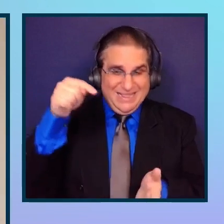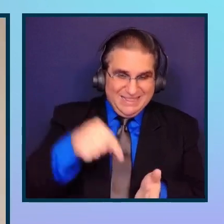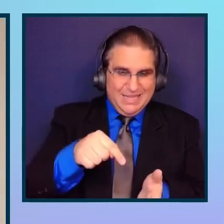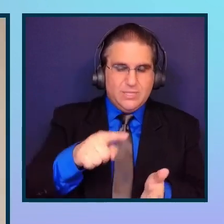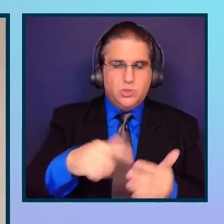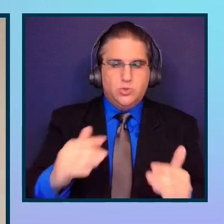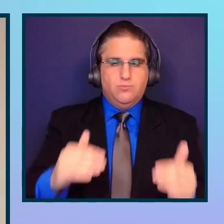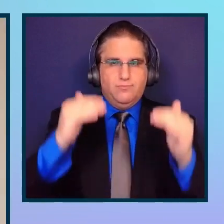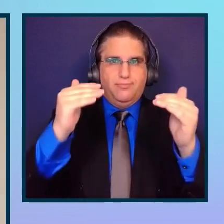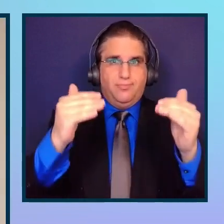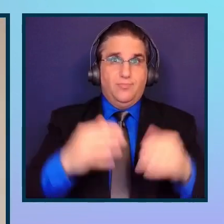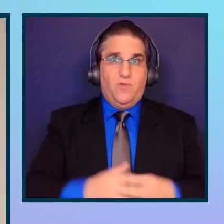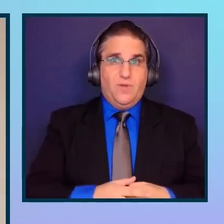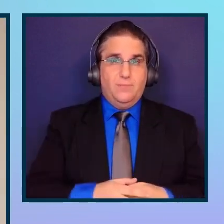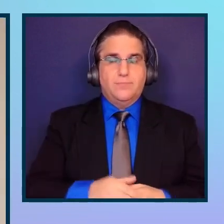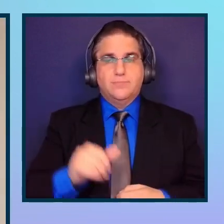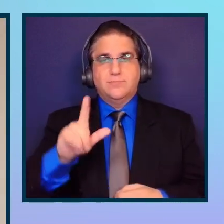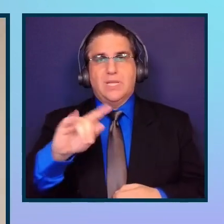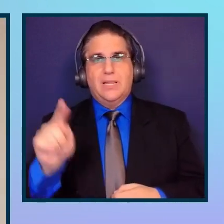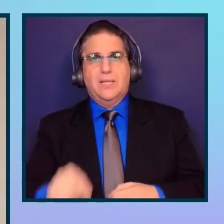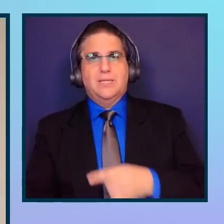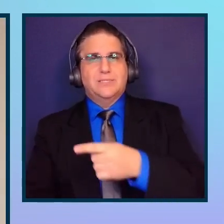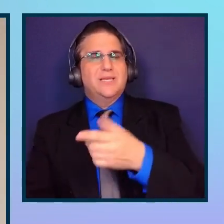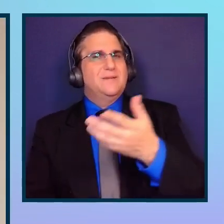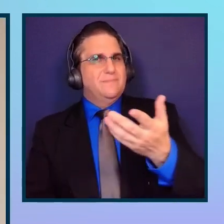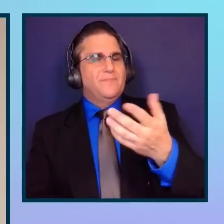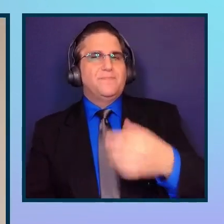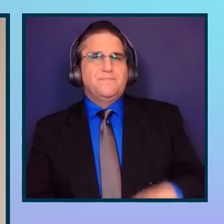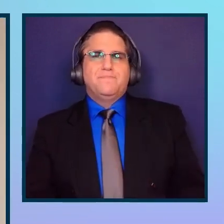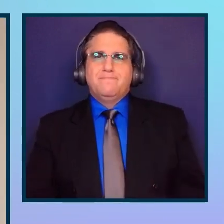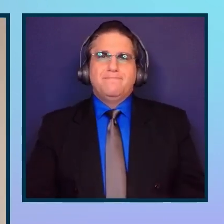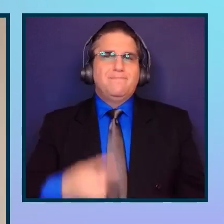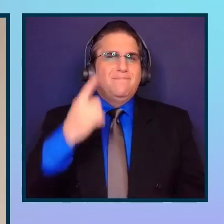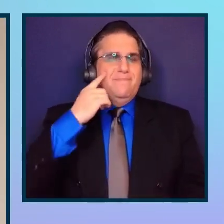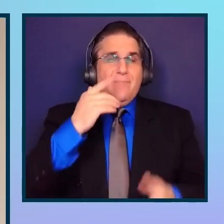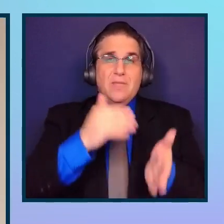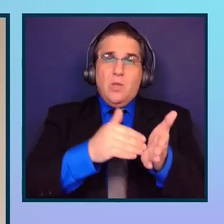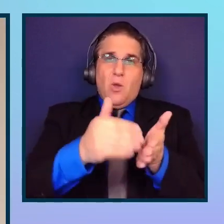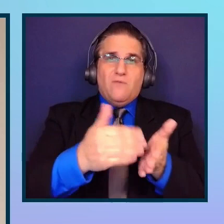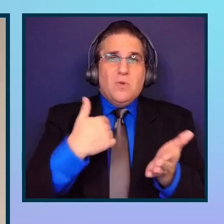Yeah, you know, I think a lot of what we do is spend a lot of in ally work,